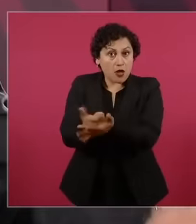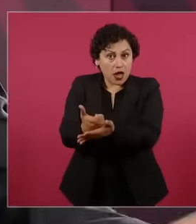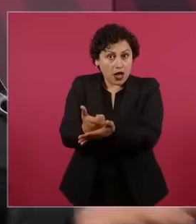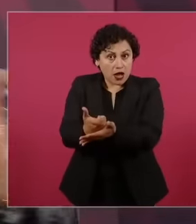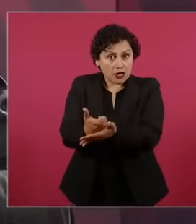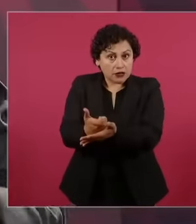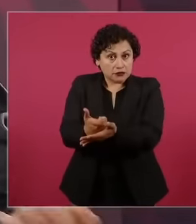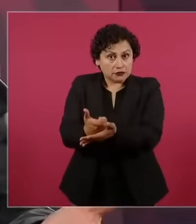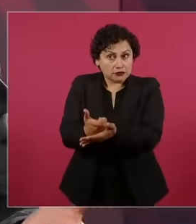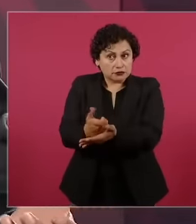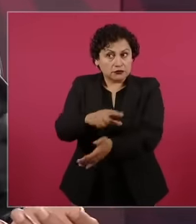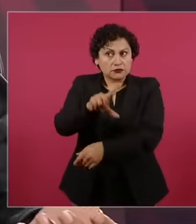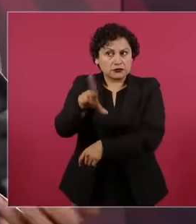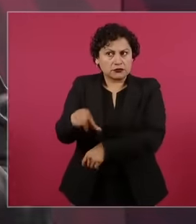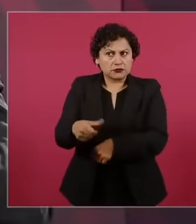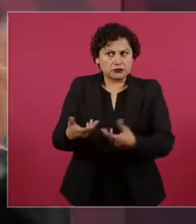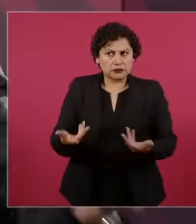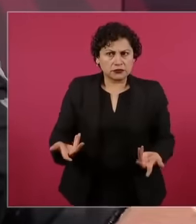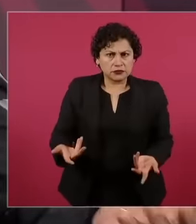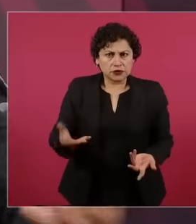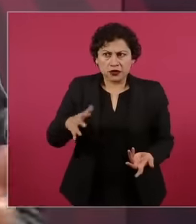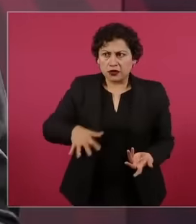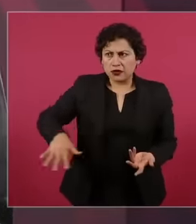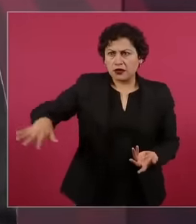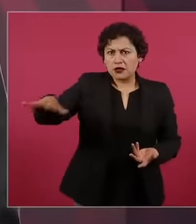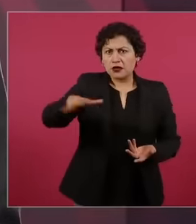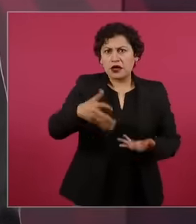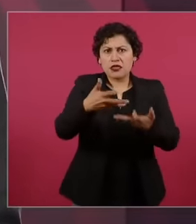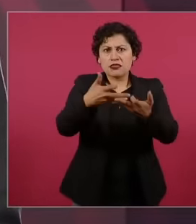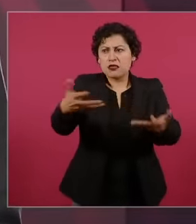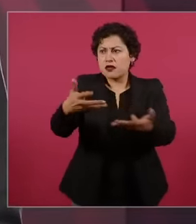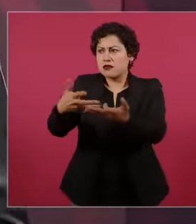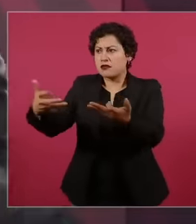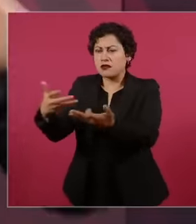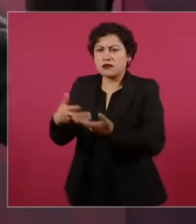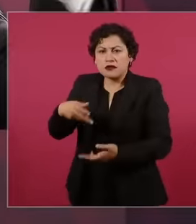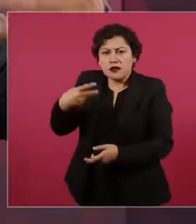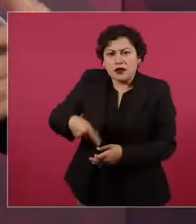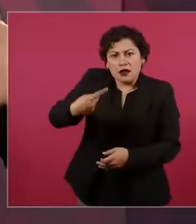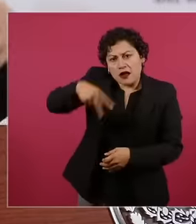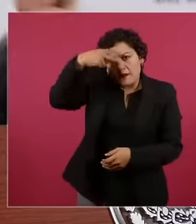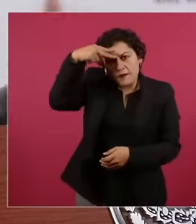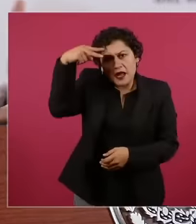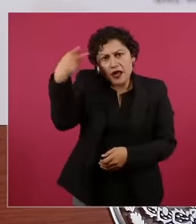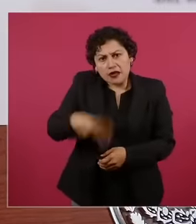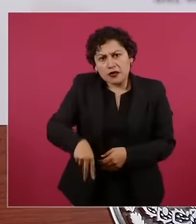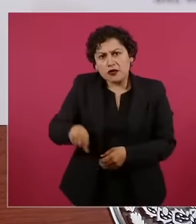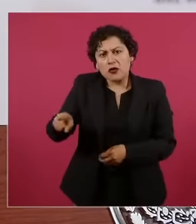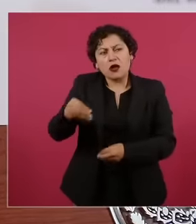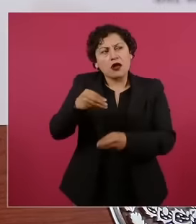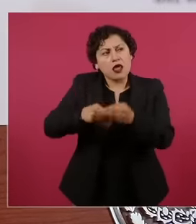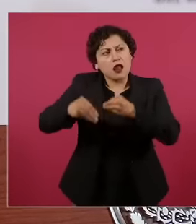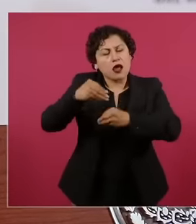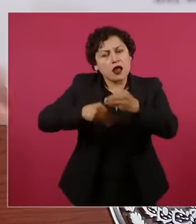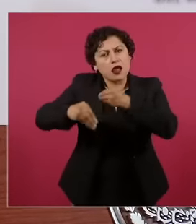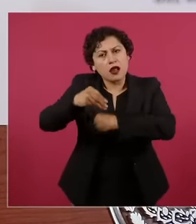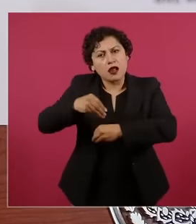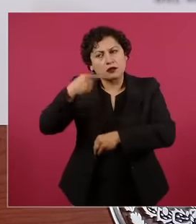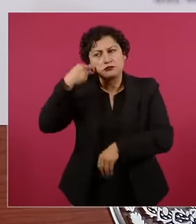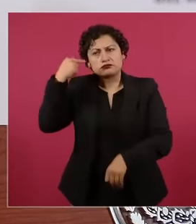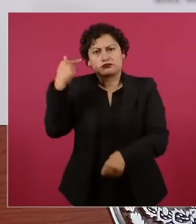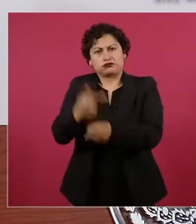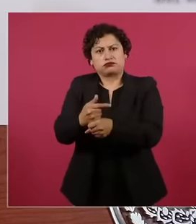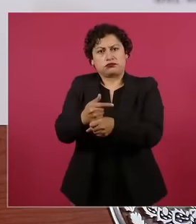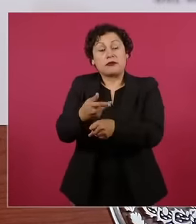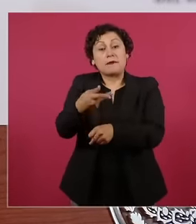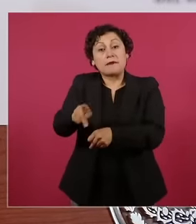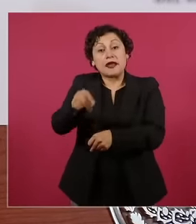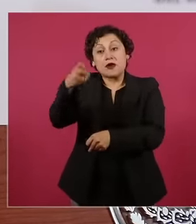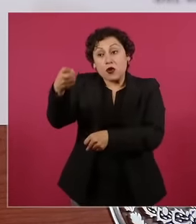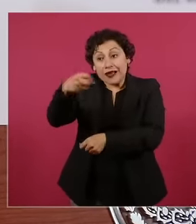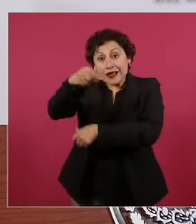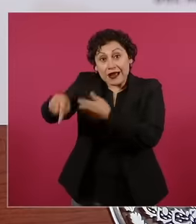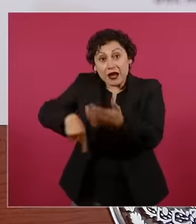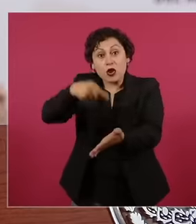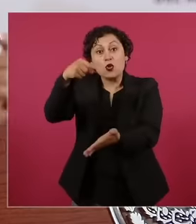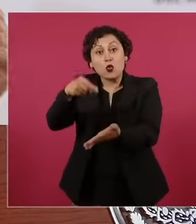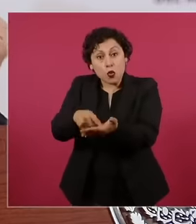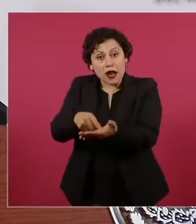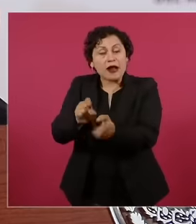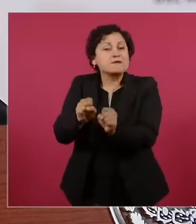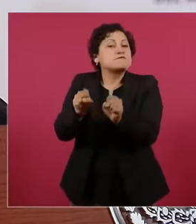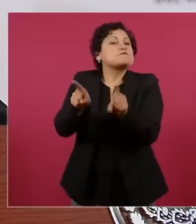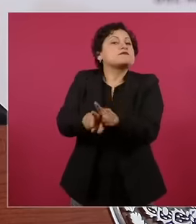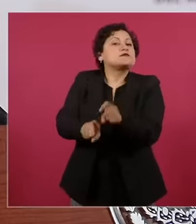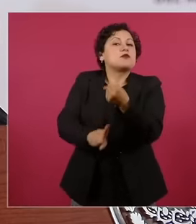of no one, they were national lands but they entered into the fraud this